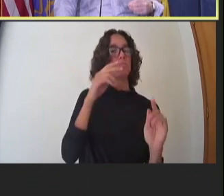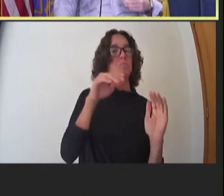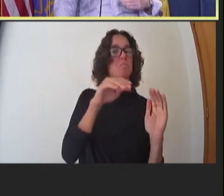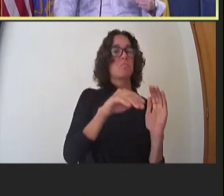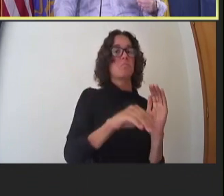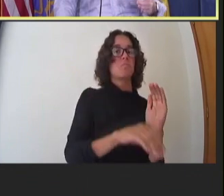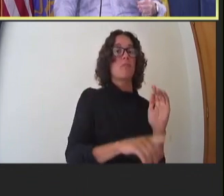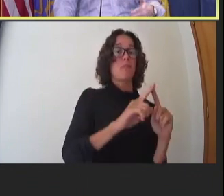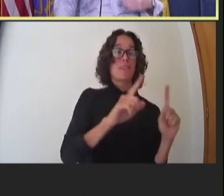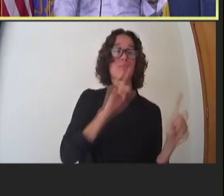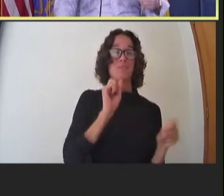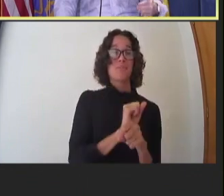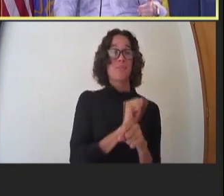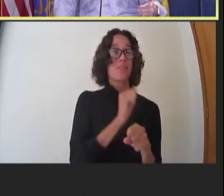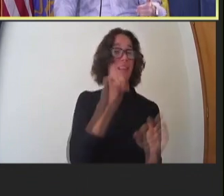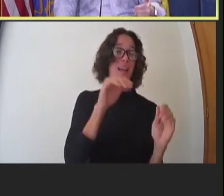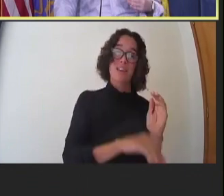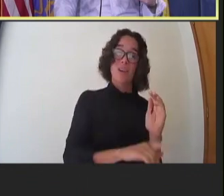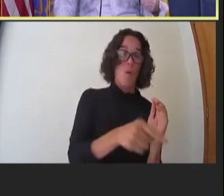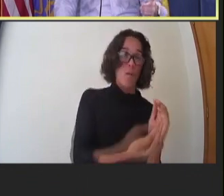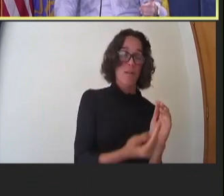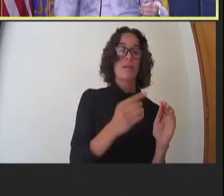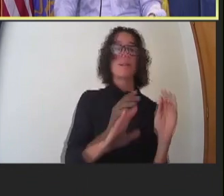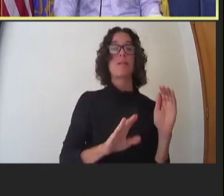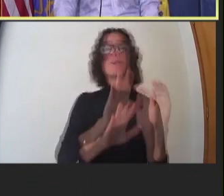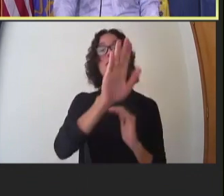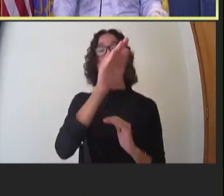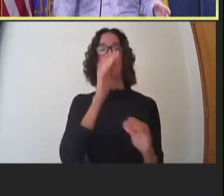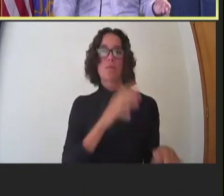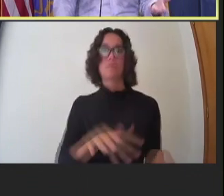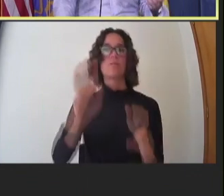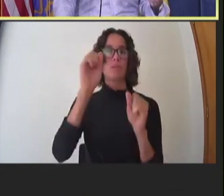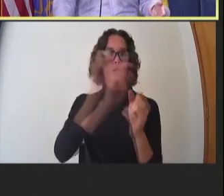they were increasing, but it would take us weeks to be aware of that. And then some